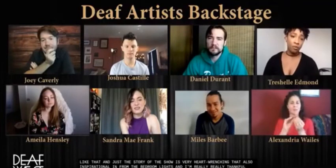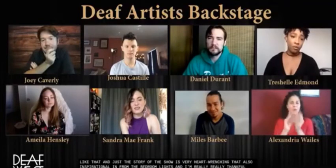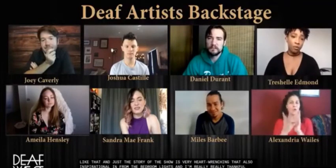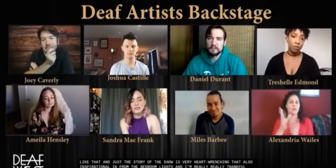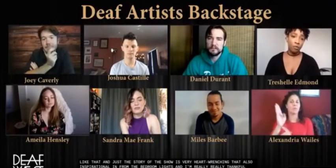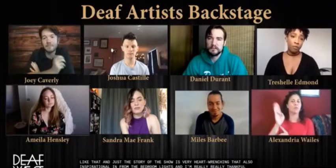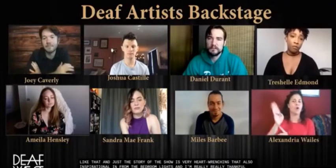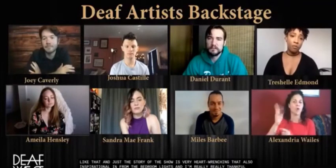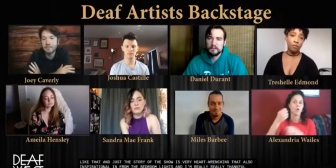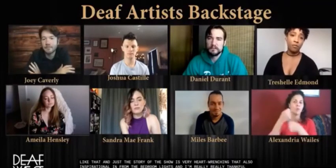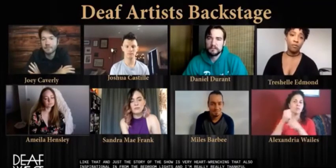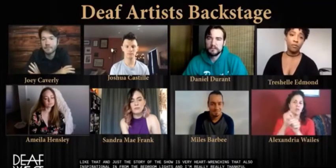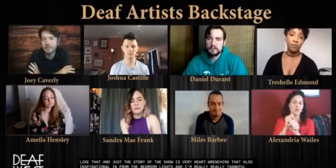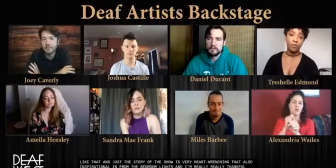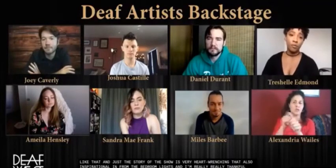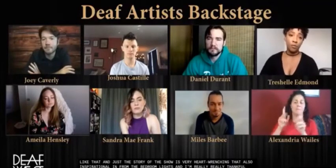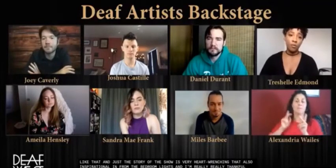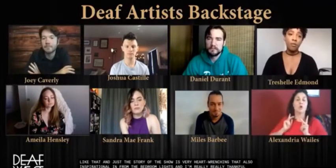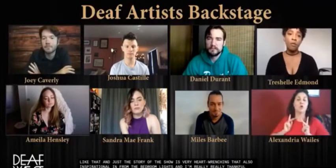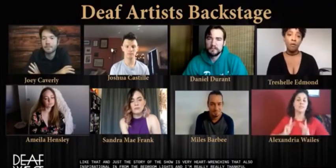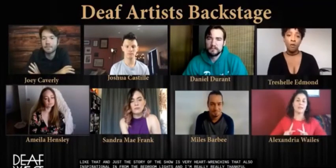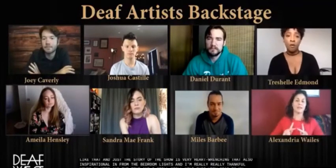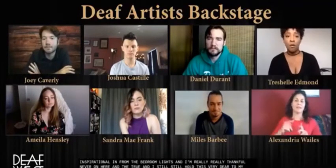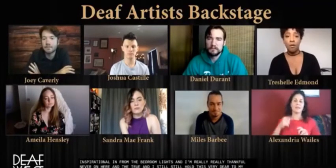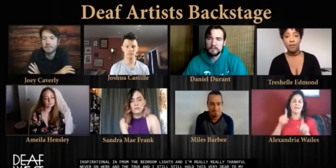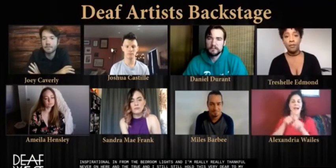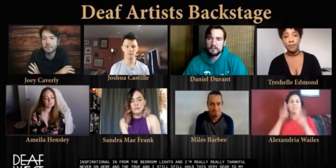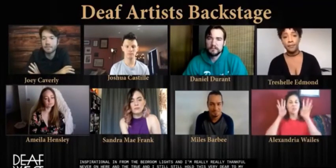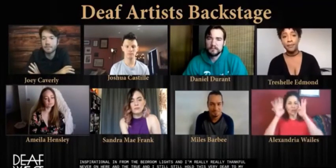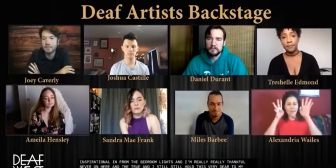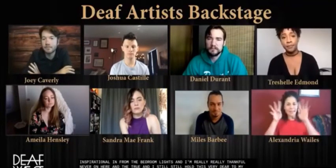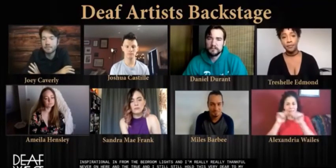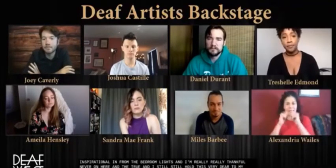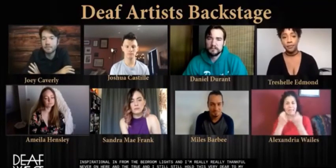something that happened or came from the Broadway production of ‘Spring Awakening’ personally,